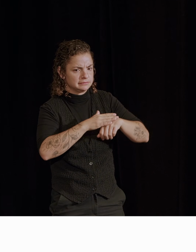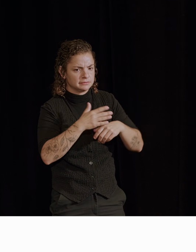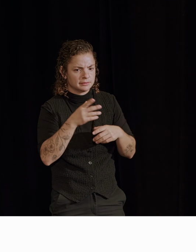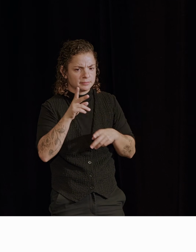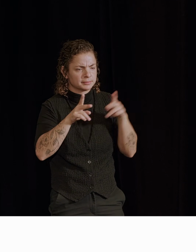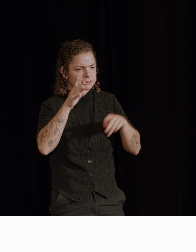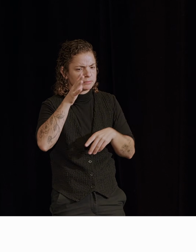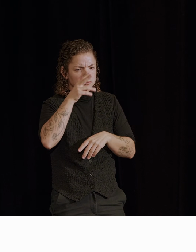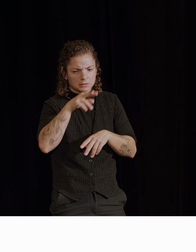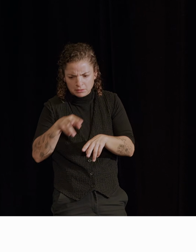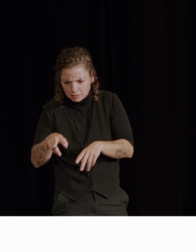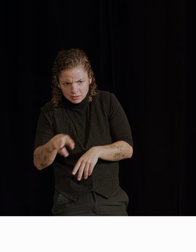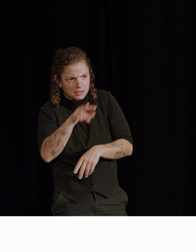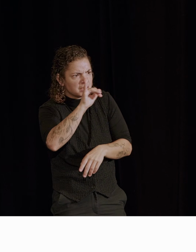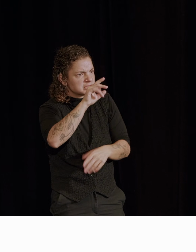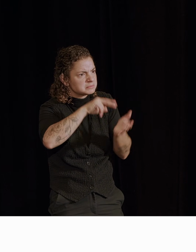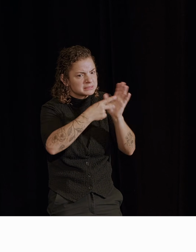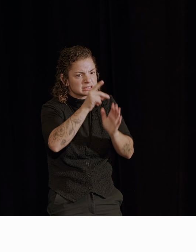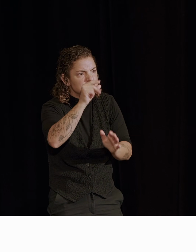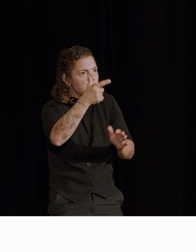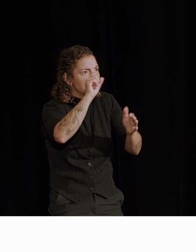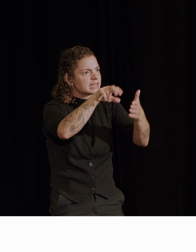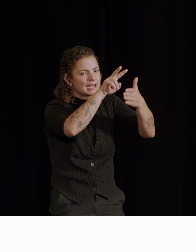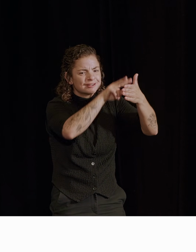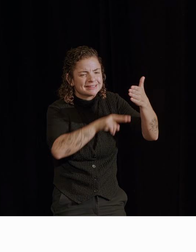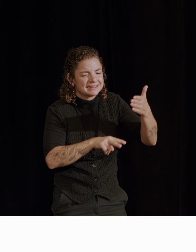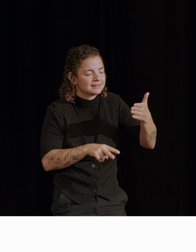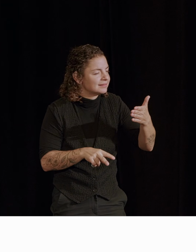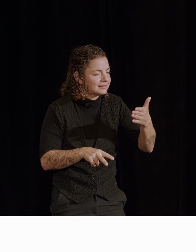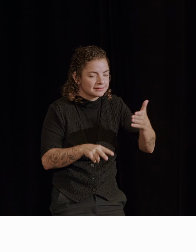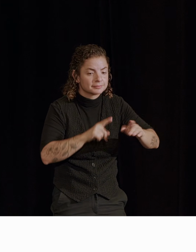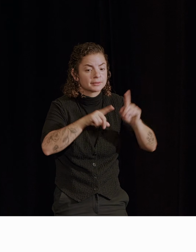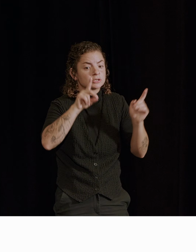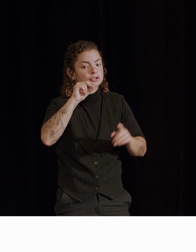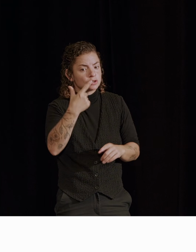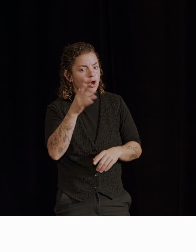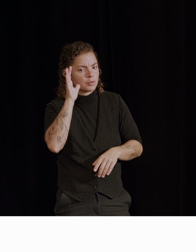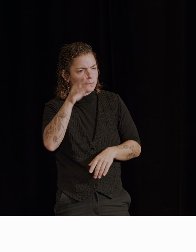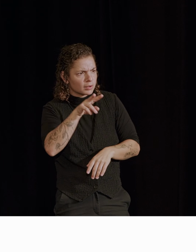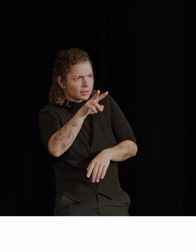He could not read. And I have to explain this to many people whom I've given this talk to,